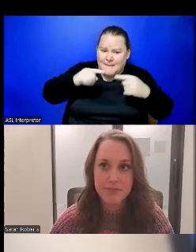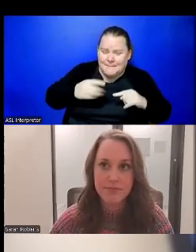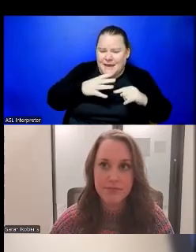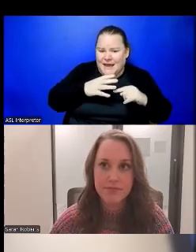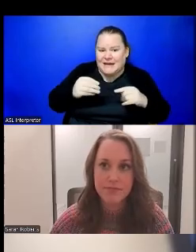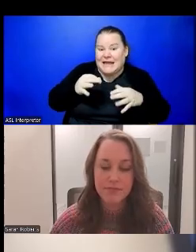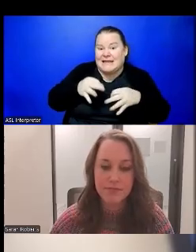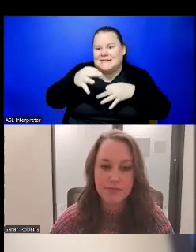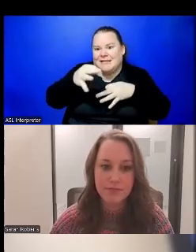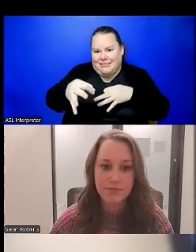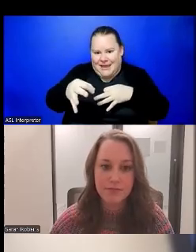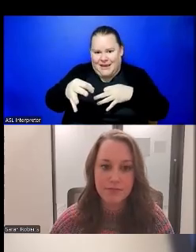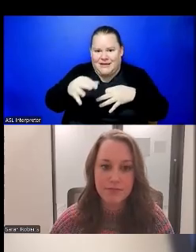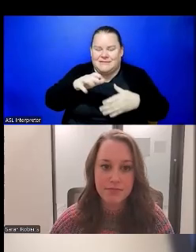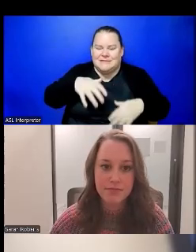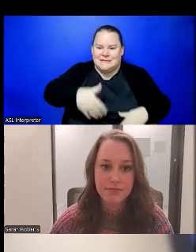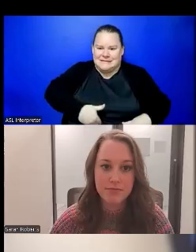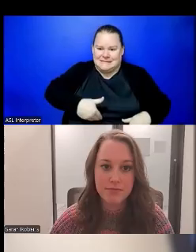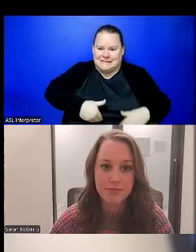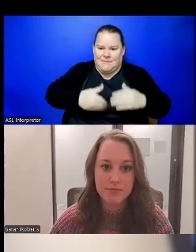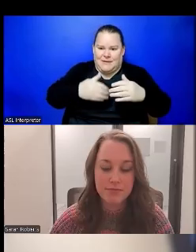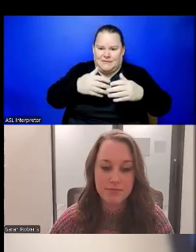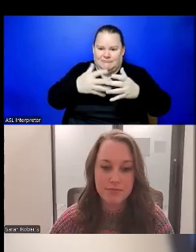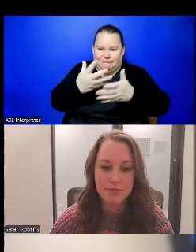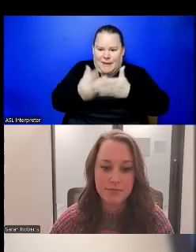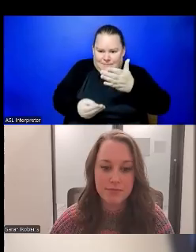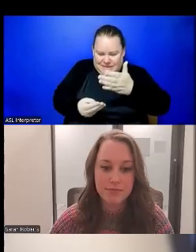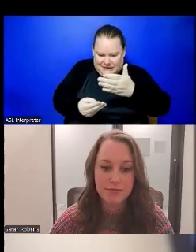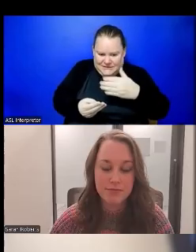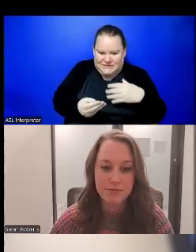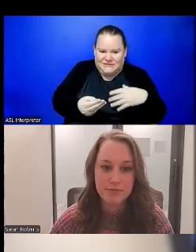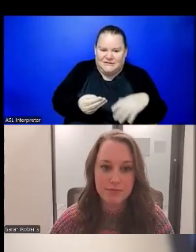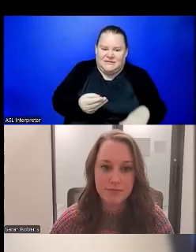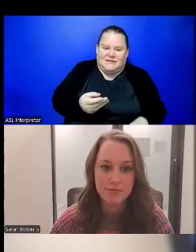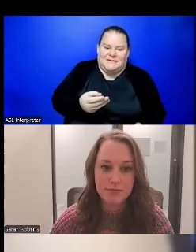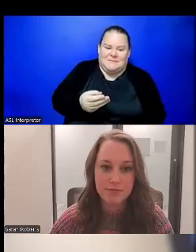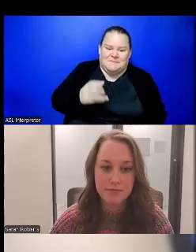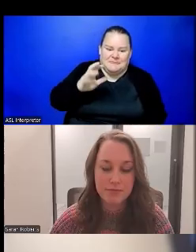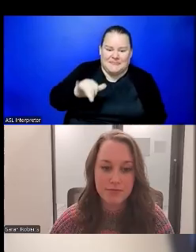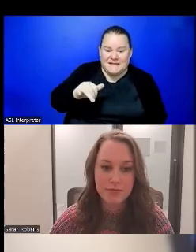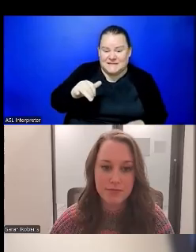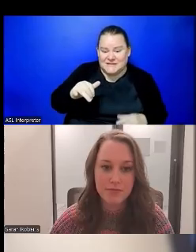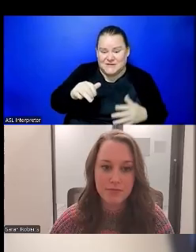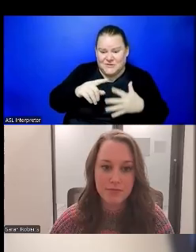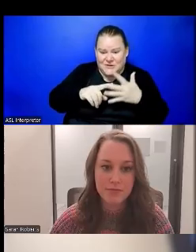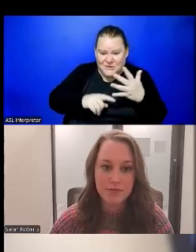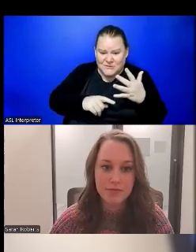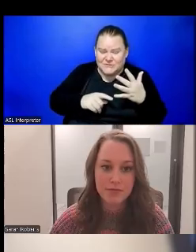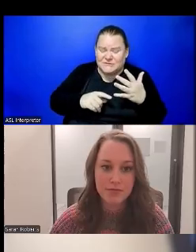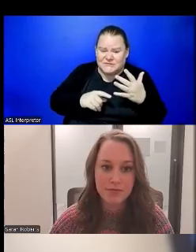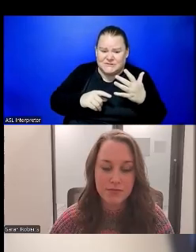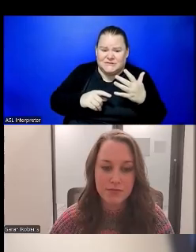hyperphagia, the developmental delay, the pain and insensitivity and the delayed gastric emptying that puts them